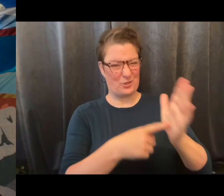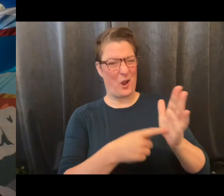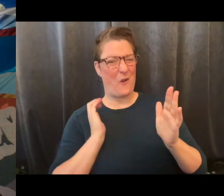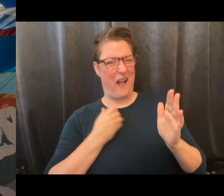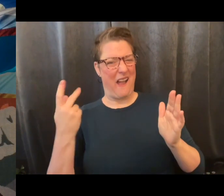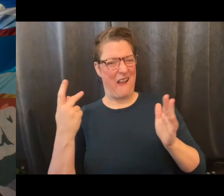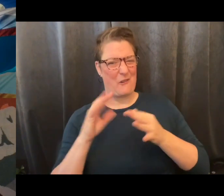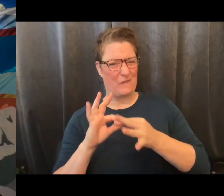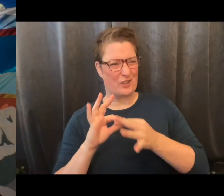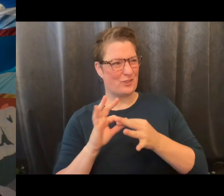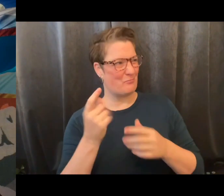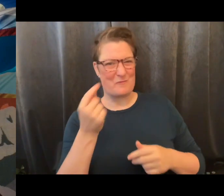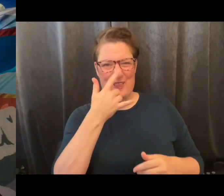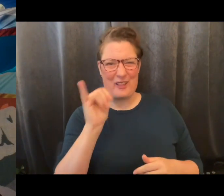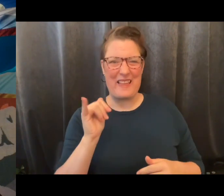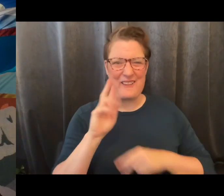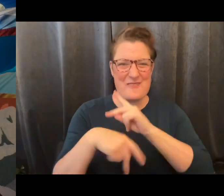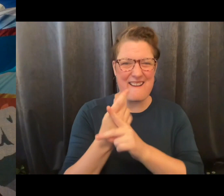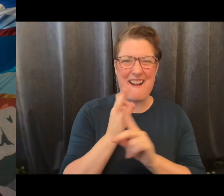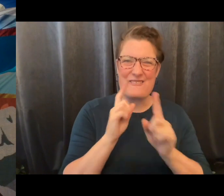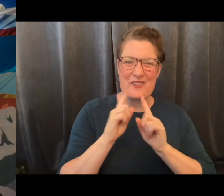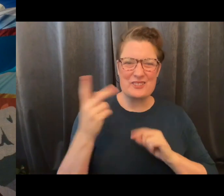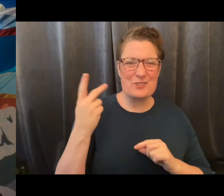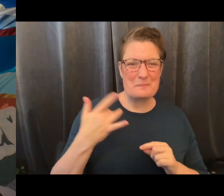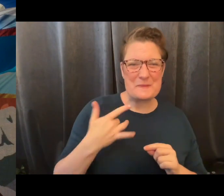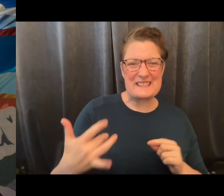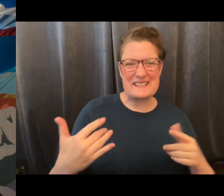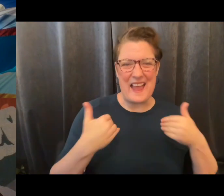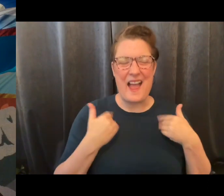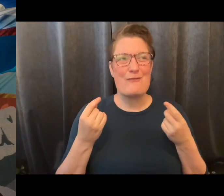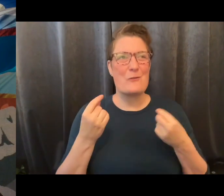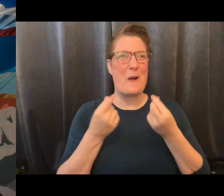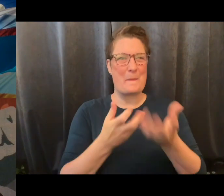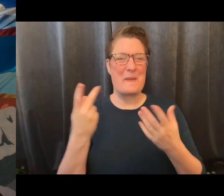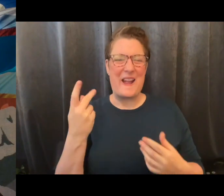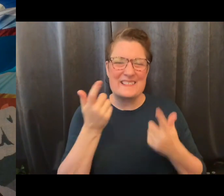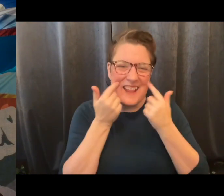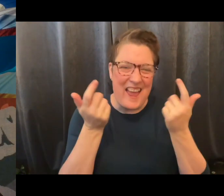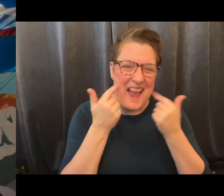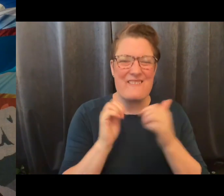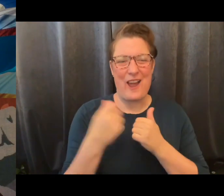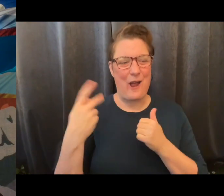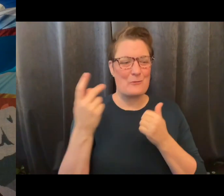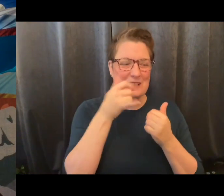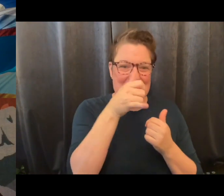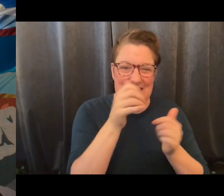we have together, the things that make us laugh, the ways that we're silly, the ways that we can get really deep together.